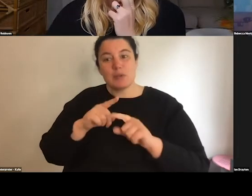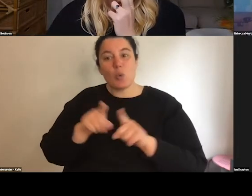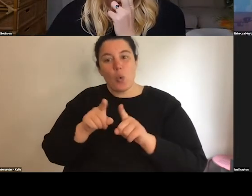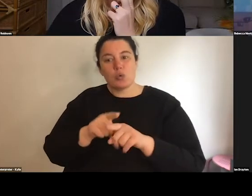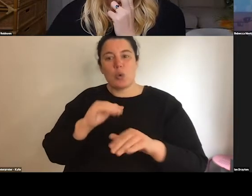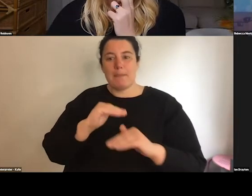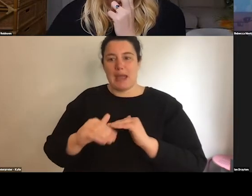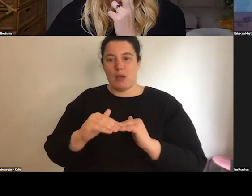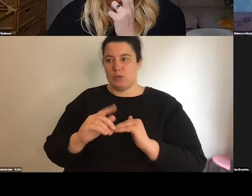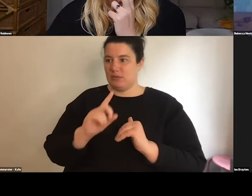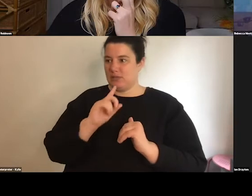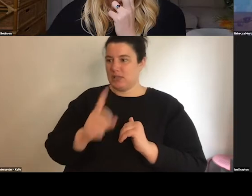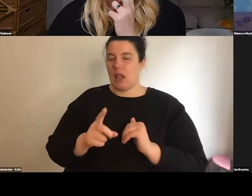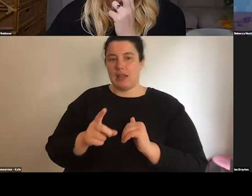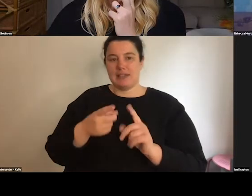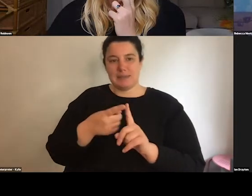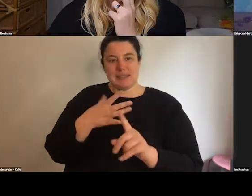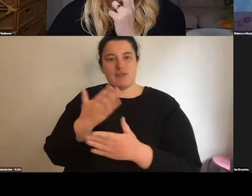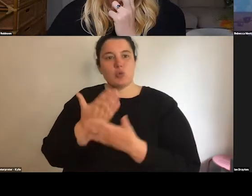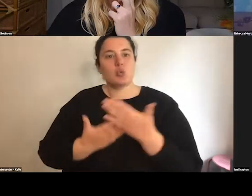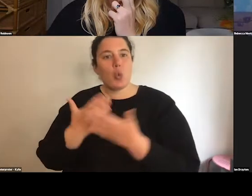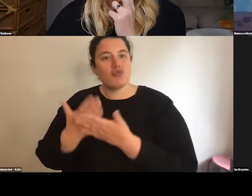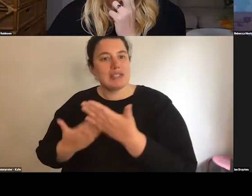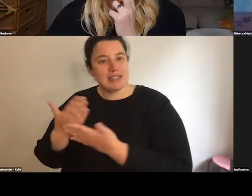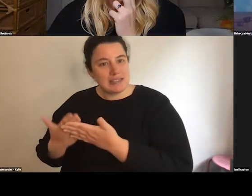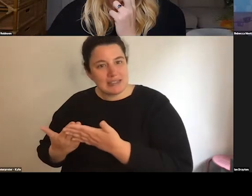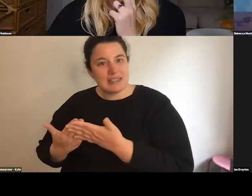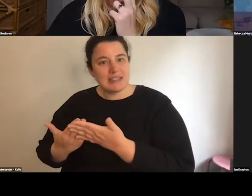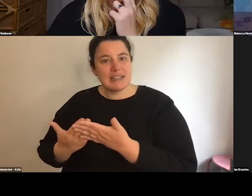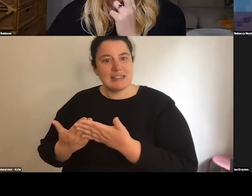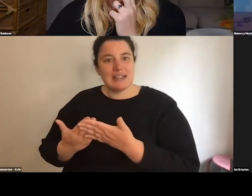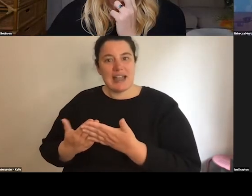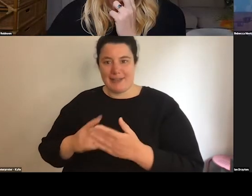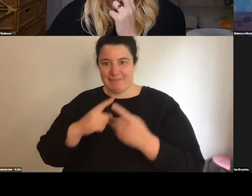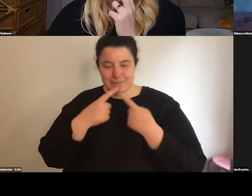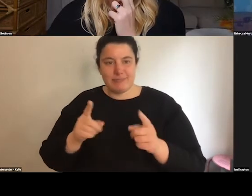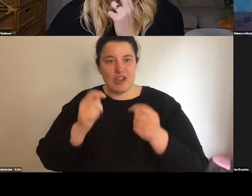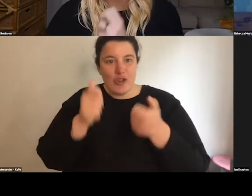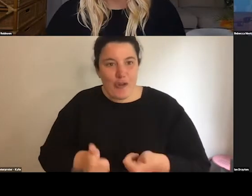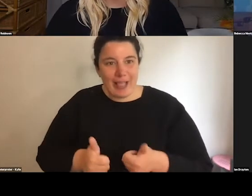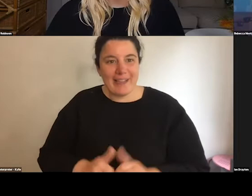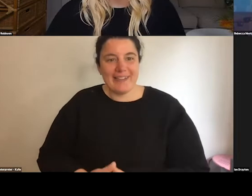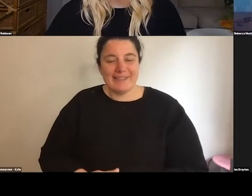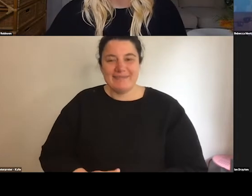about telling those specific stories and getting in early. Yeah, absolutely.